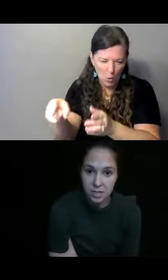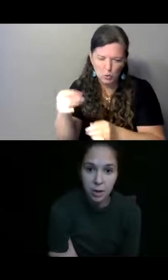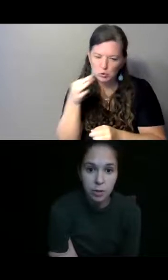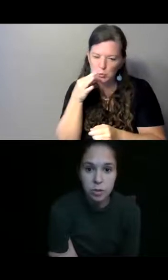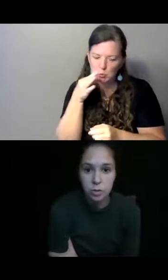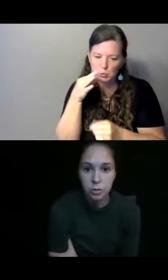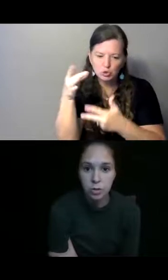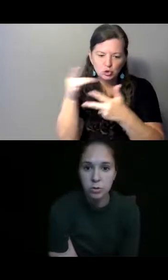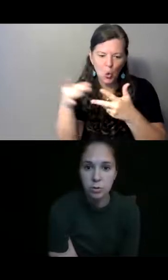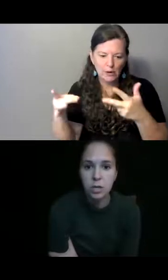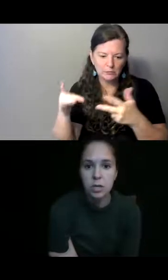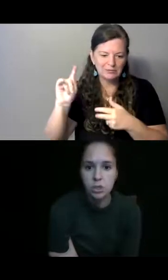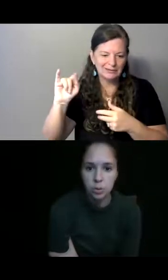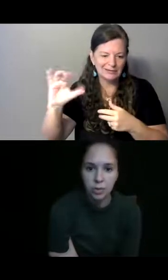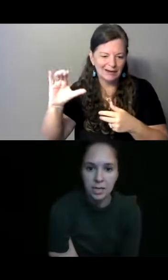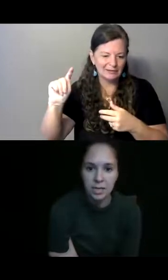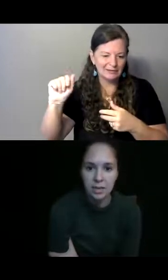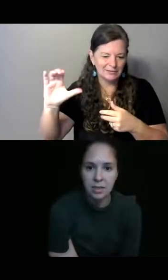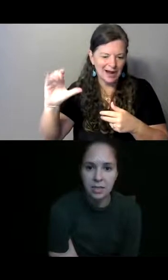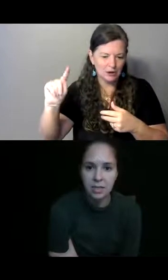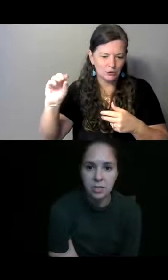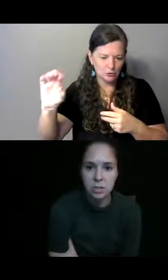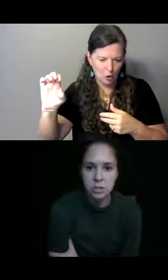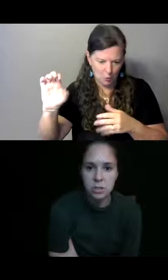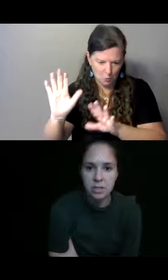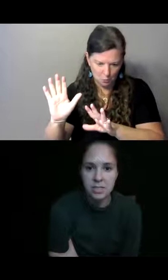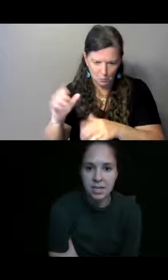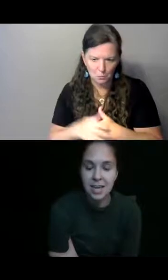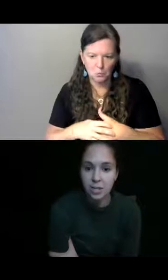And I will show you shortly the tic tac